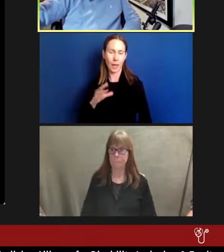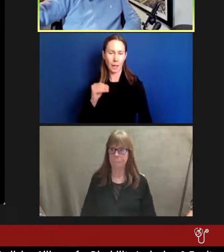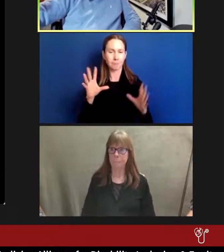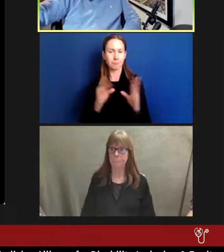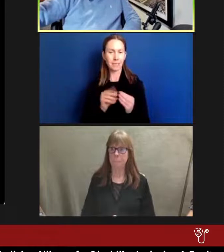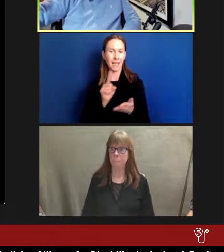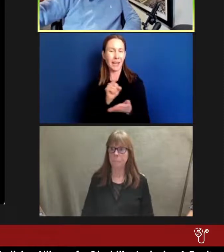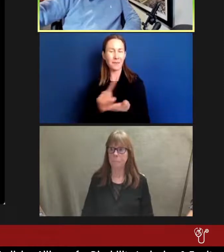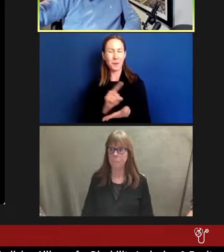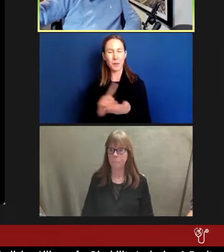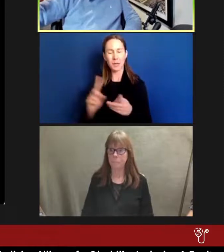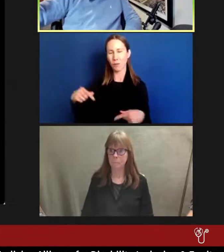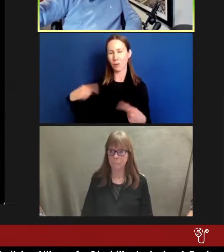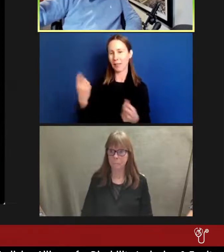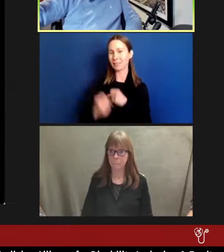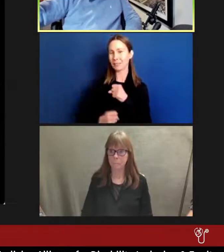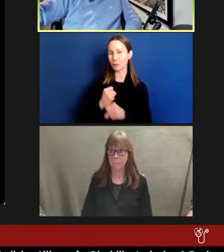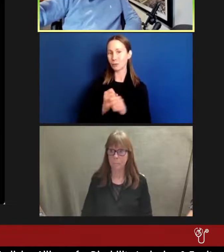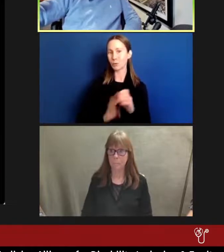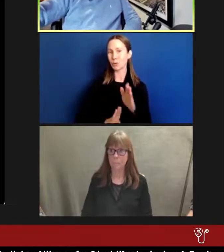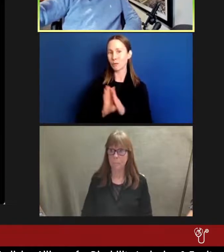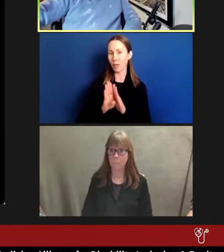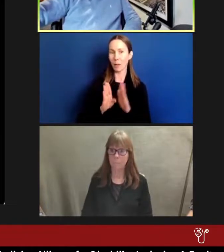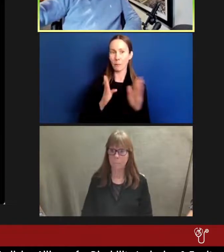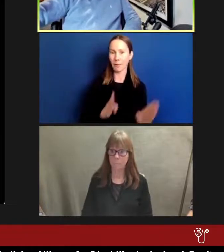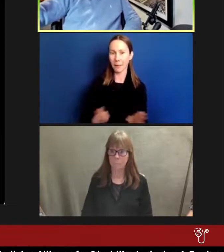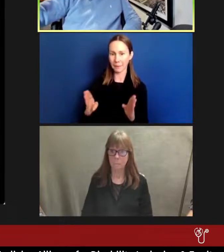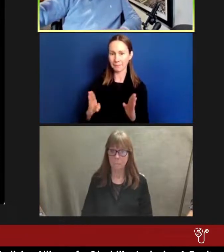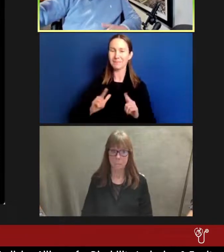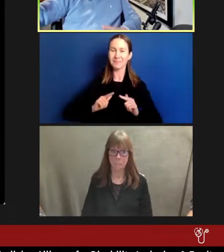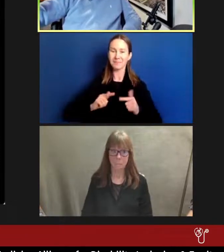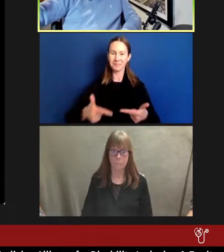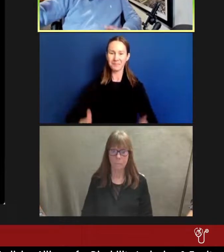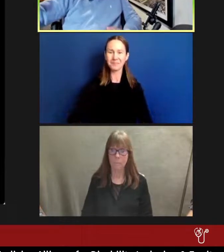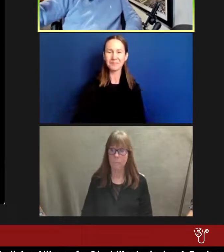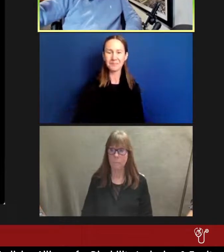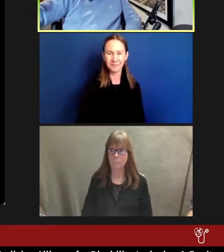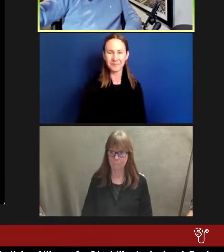over the last year to develop the framework. Given how much we already know about the need,